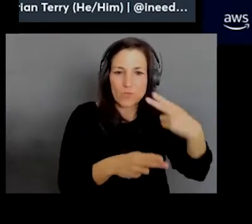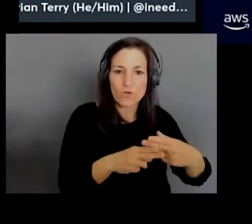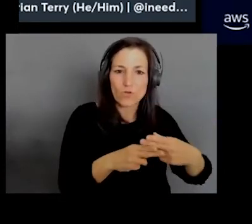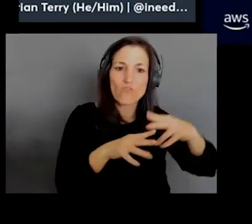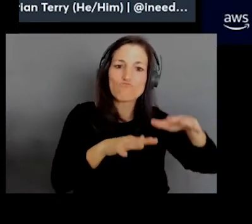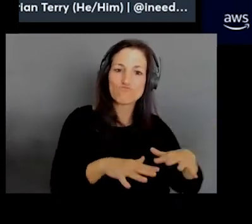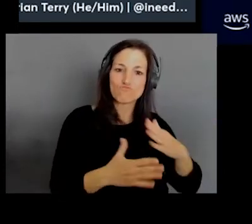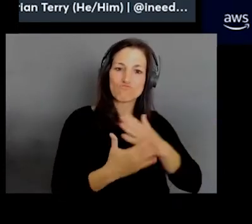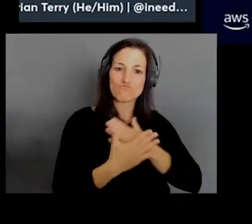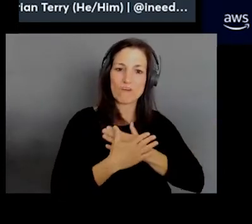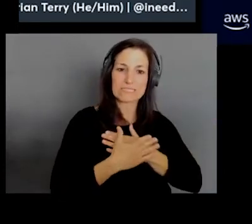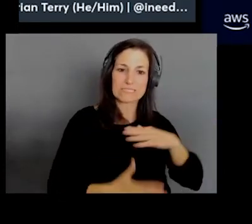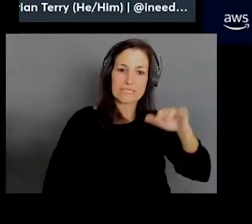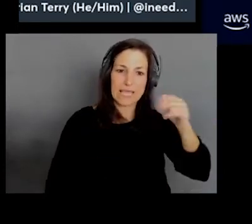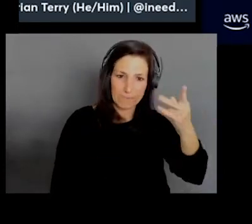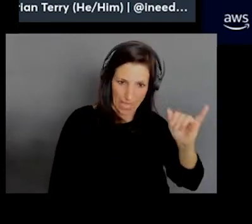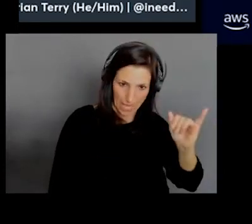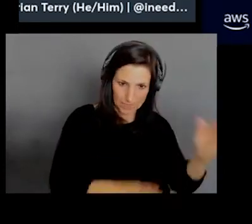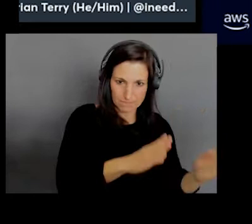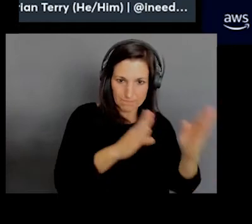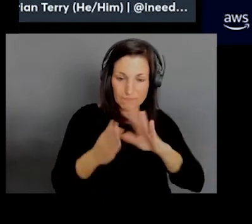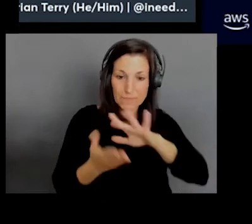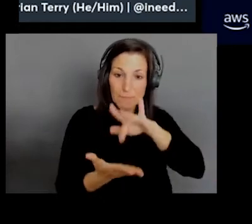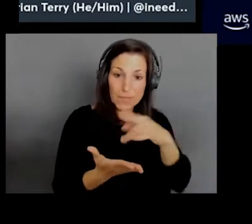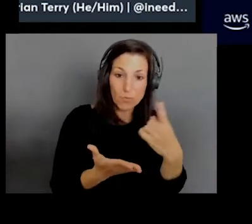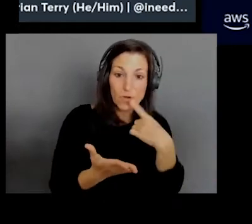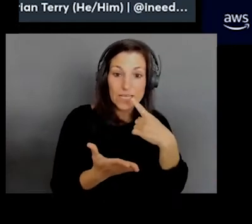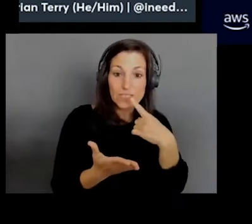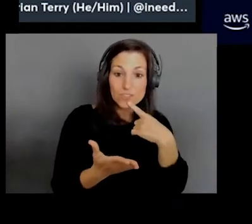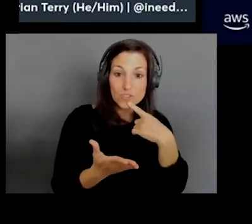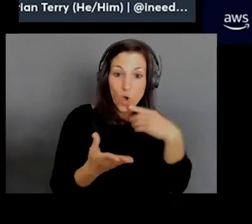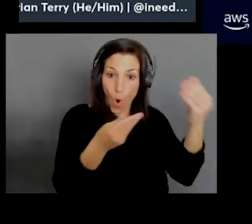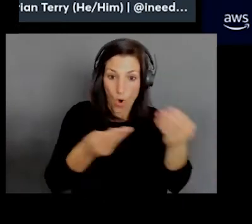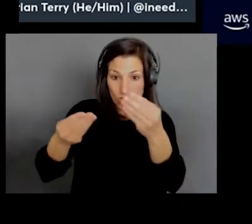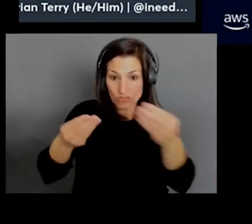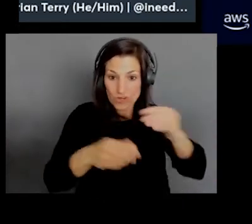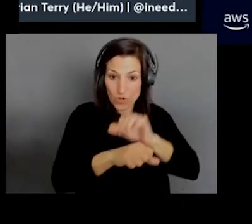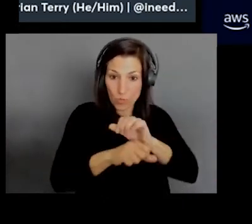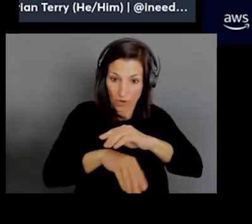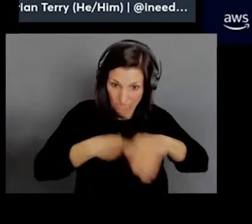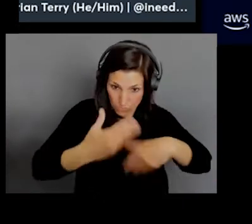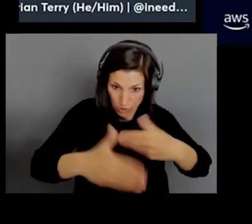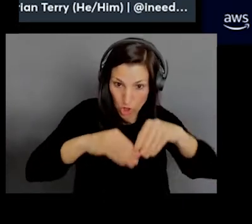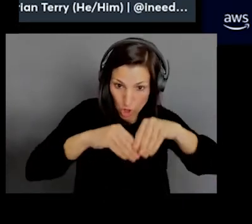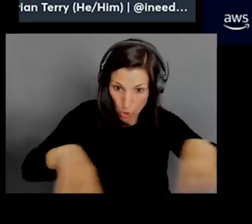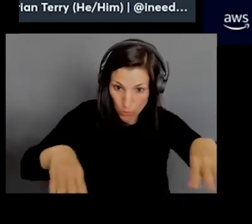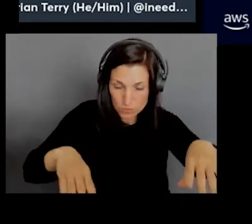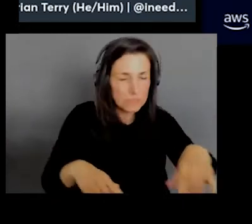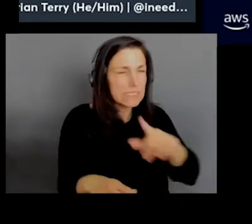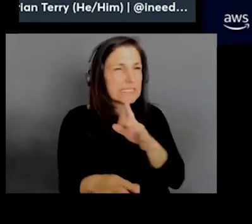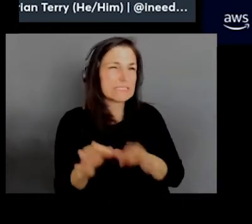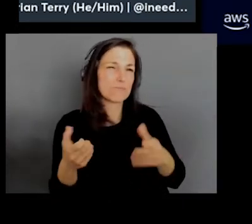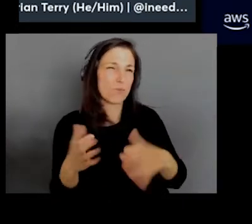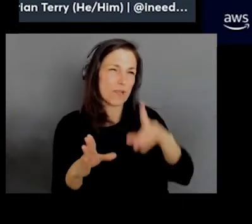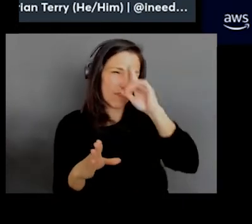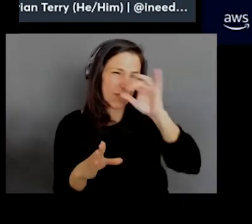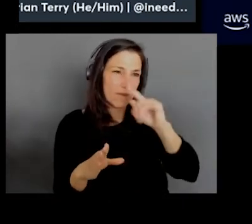The middle one we call it Orchestrated Workflows, a simple way to think about it is, think about like a state machine or just more simply,